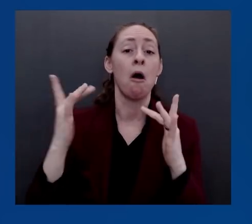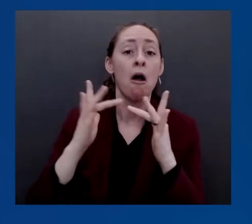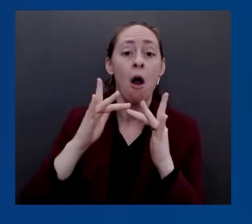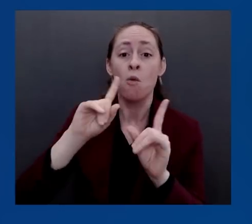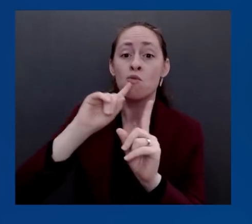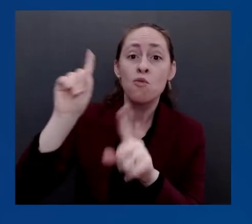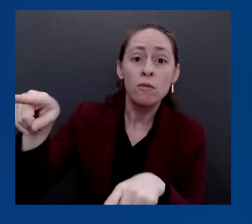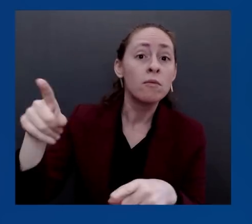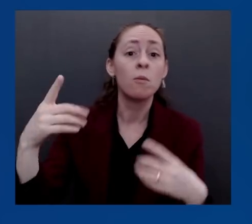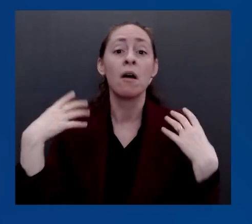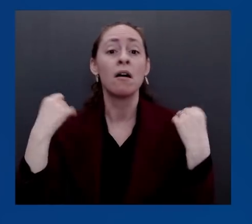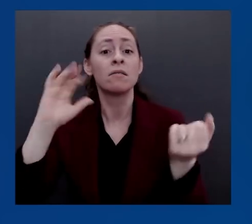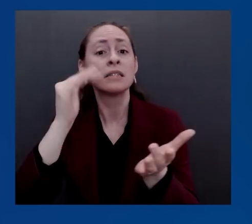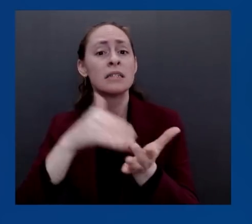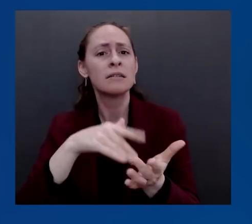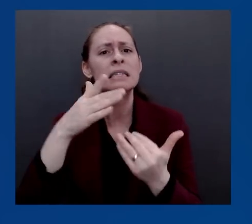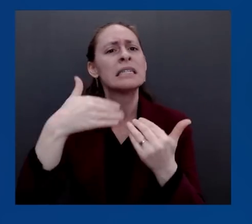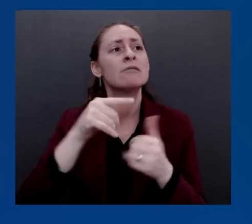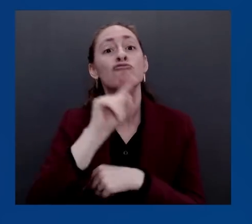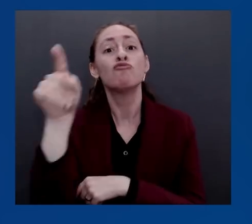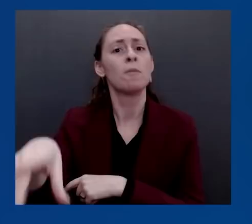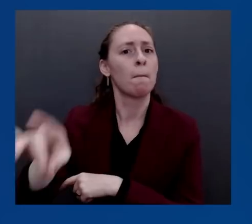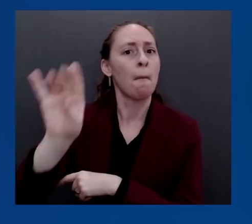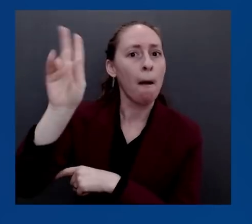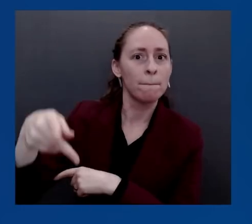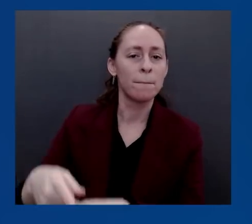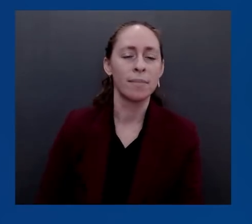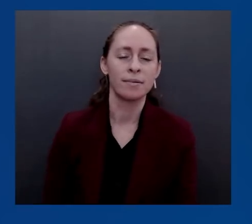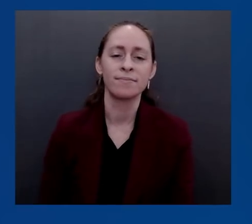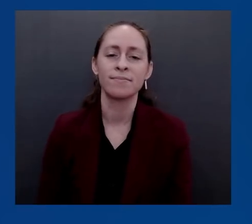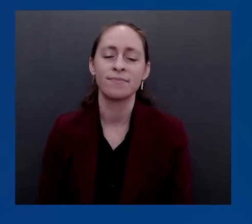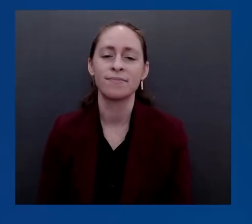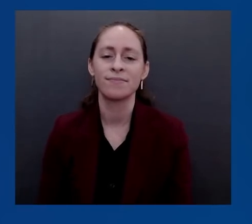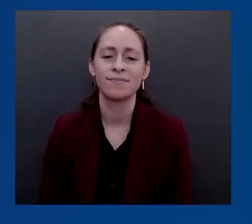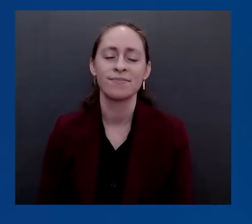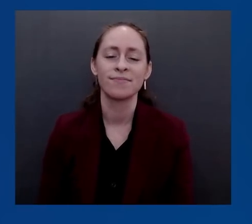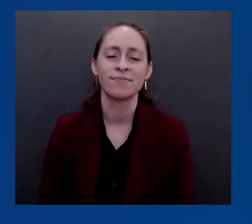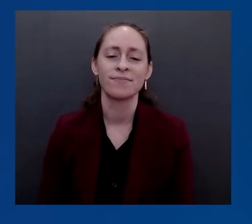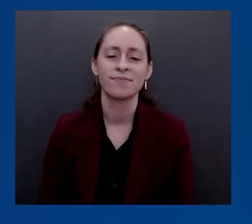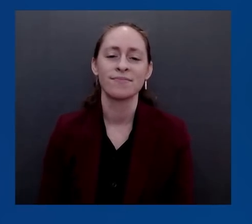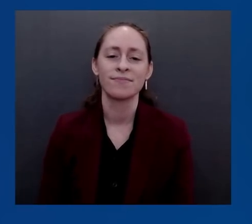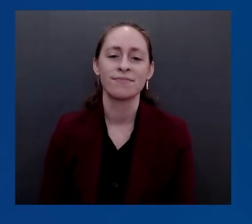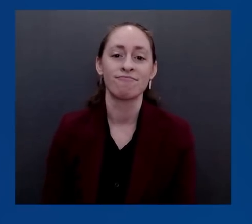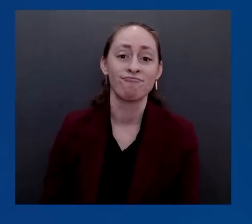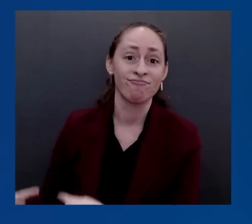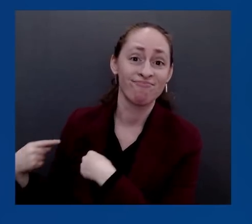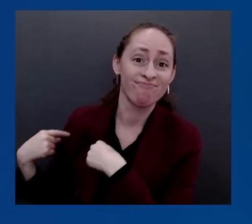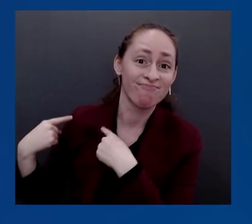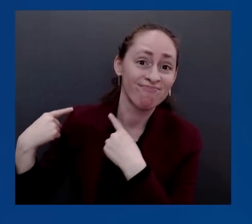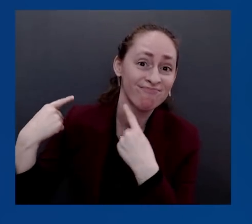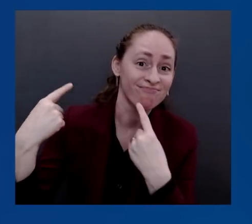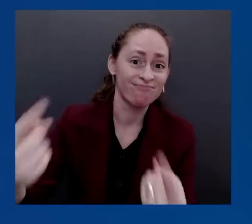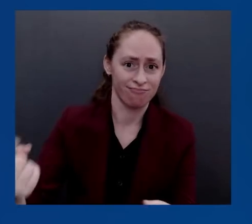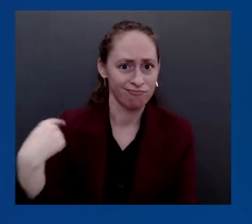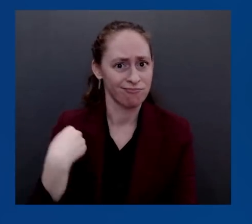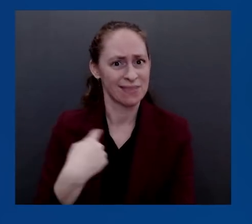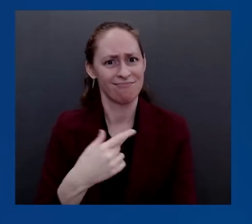and steps we're taking now, the U.S. testing infrastructure will continue to expand and become stronger. Testing will remain a critical part